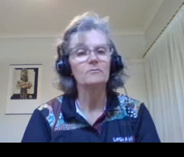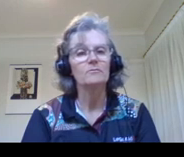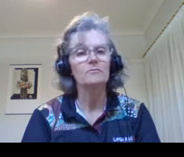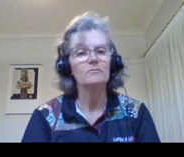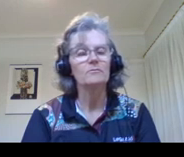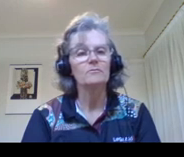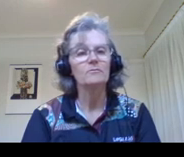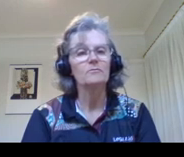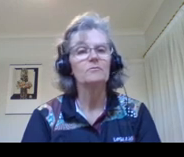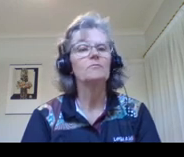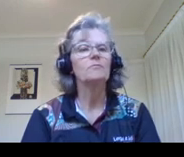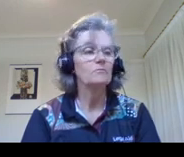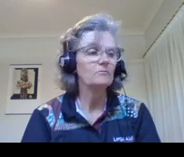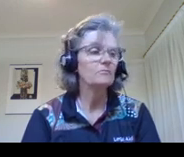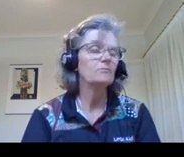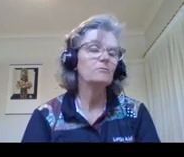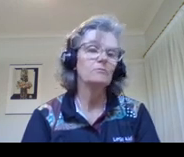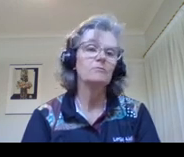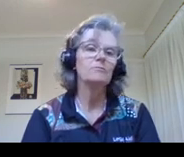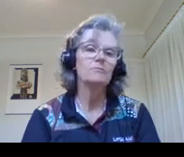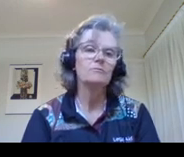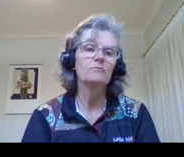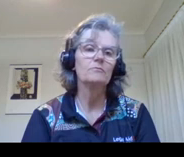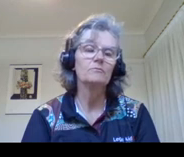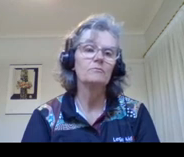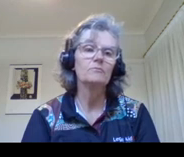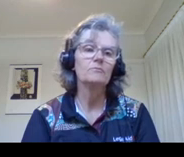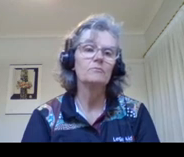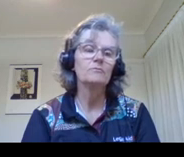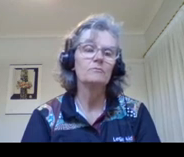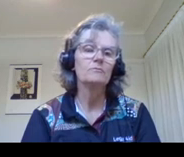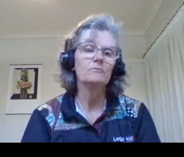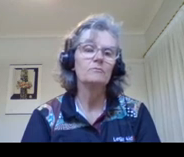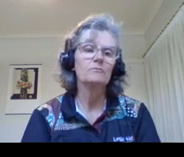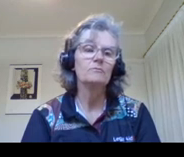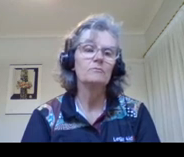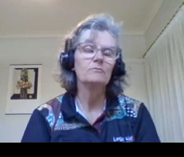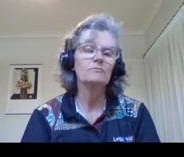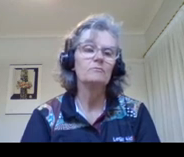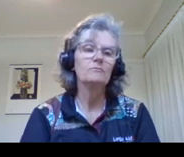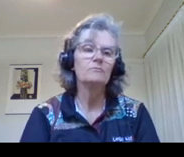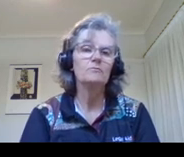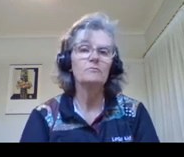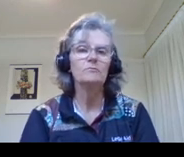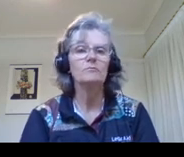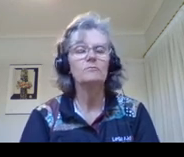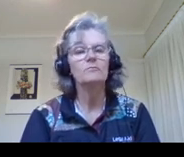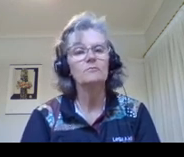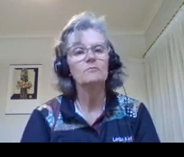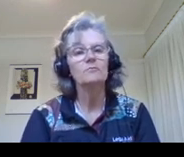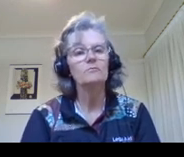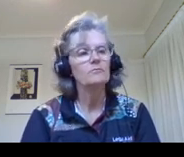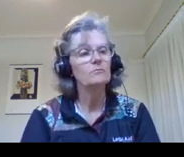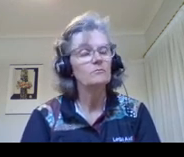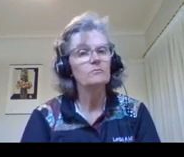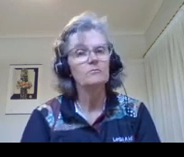unit within the ATO so as you can see different cohort have different scam related assistance